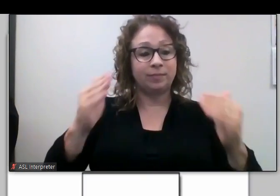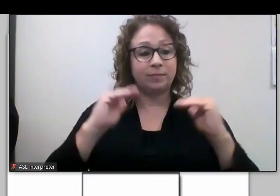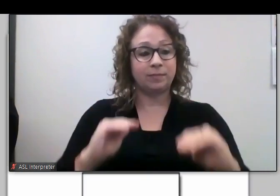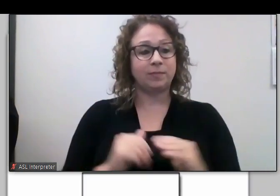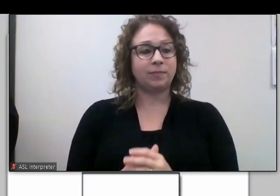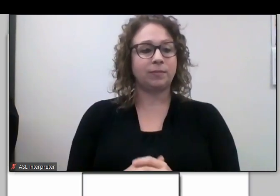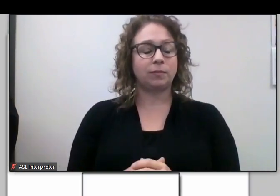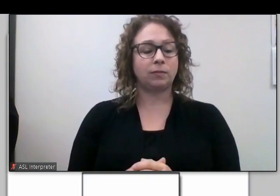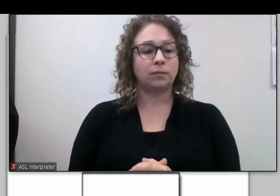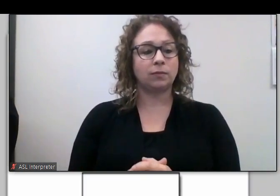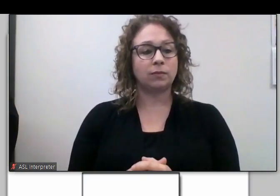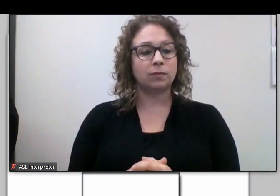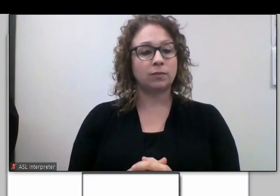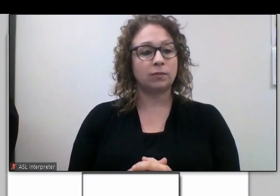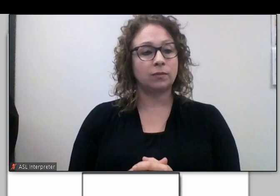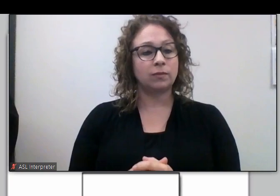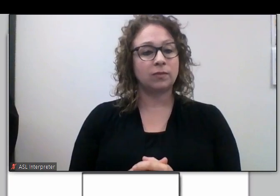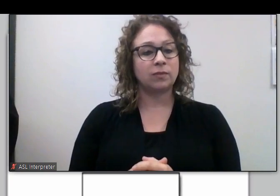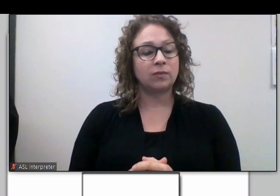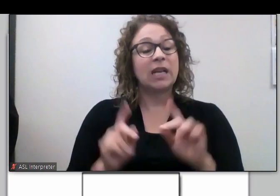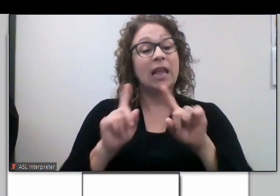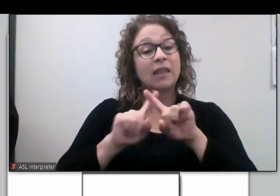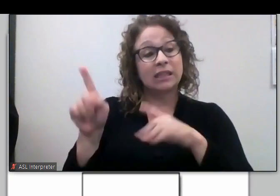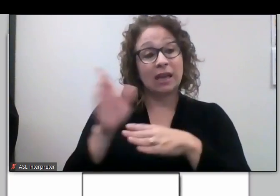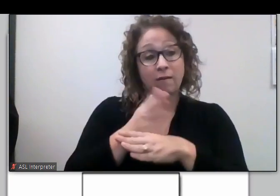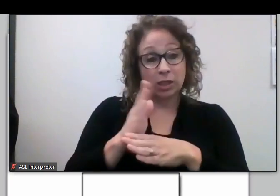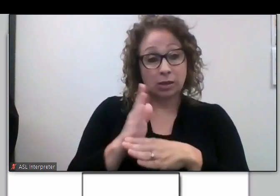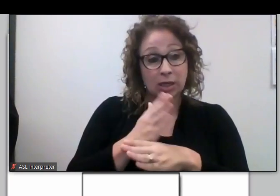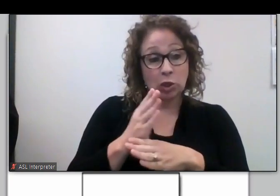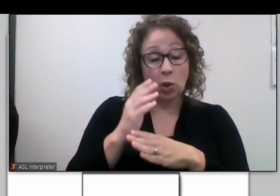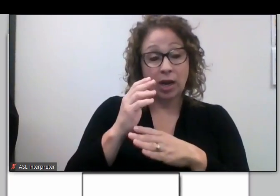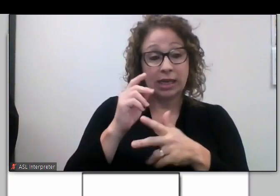Now there's different types of captioning.